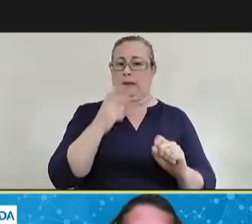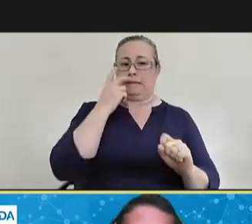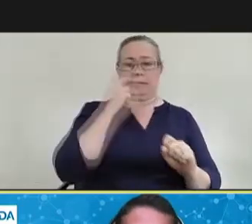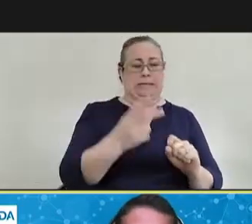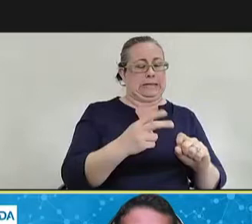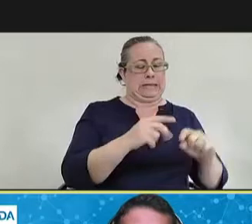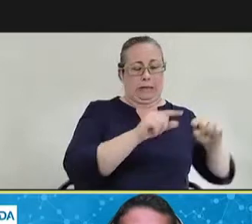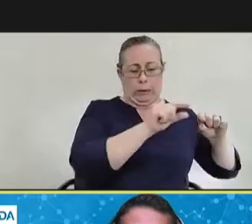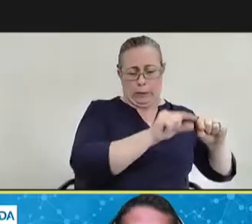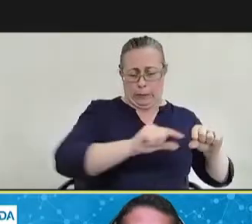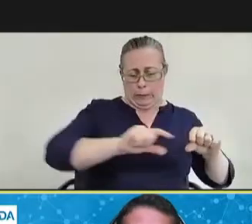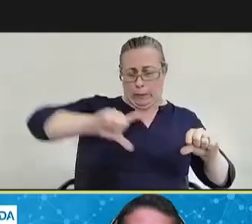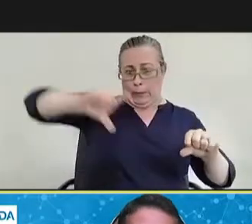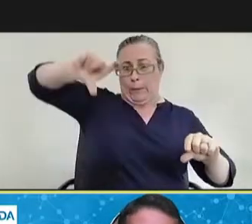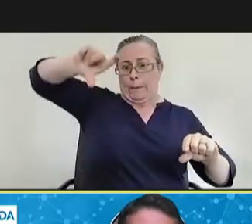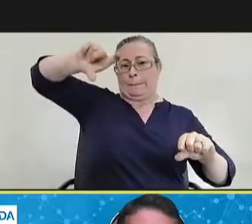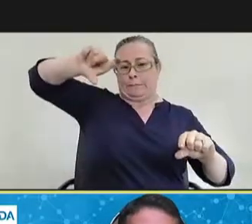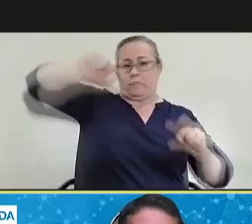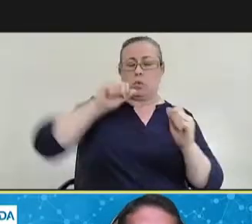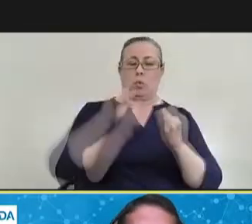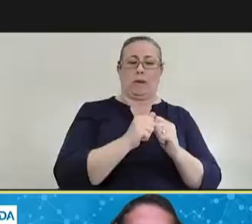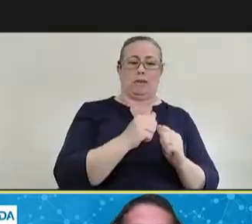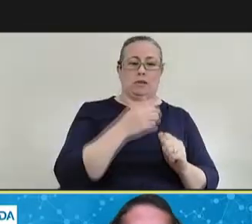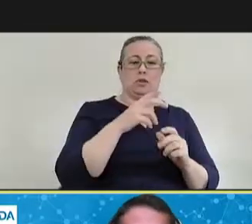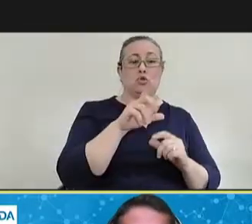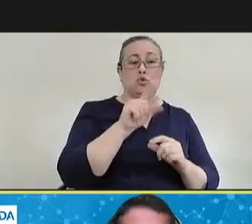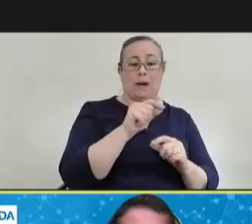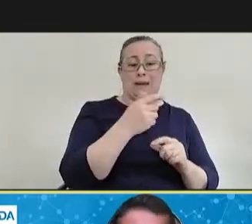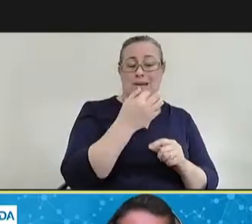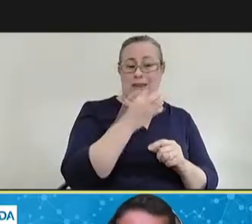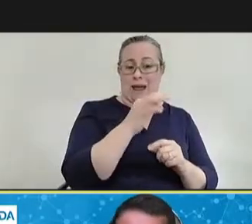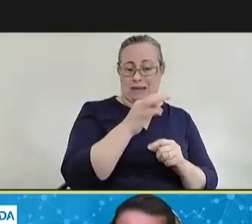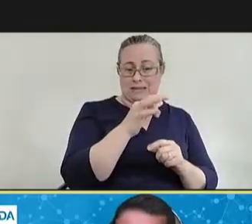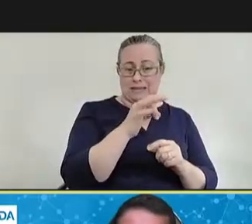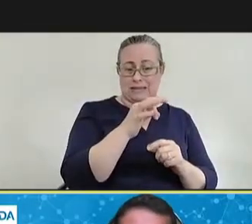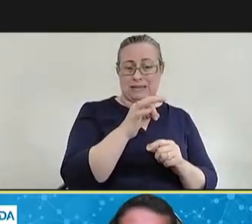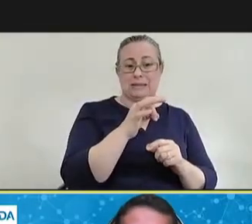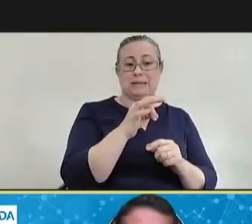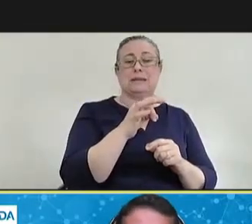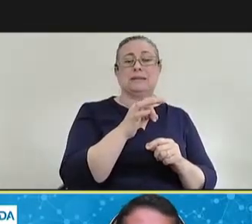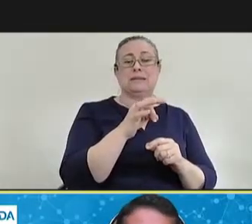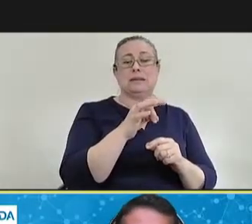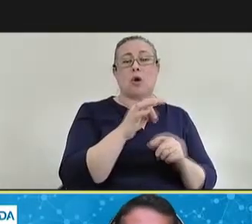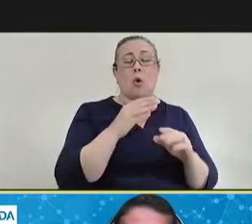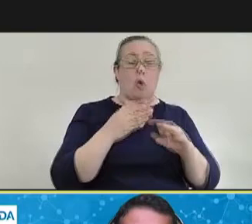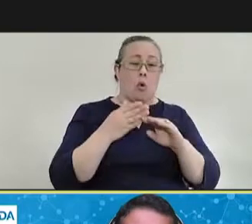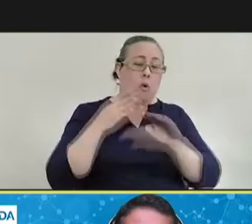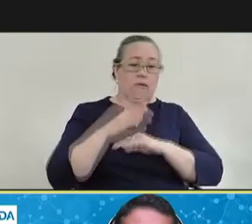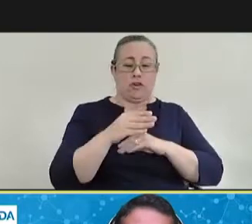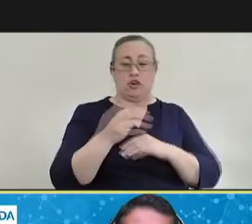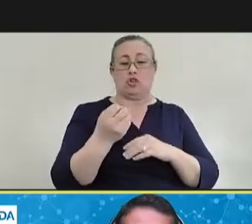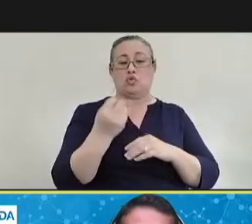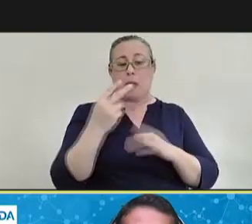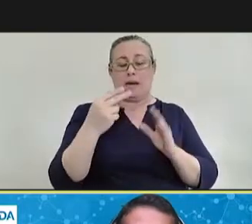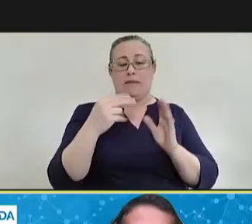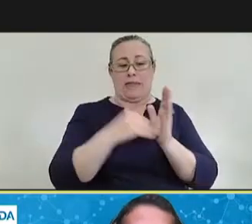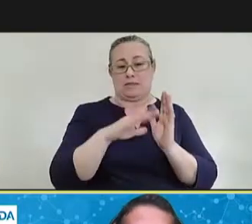the recent years with 2019 returning search results of over 12,500 articles. And on the